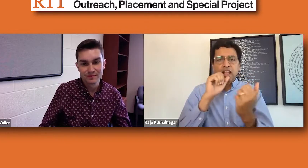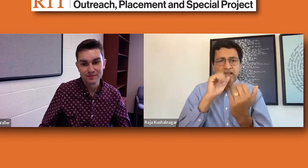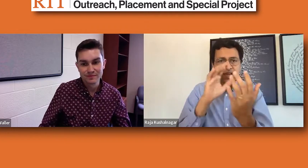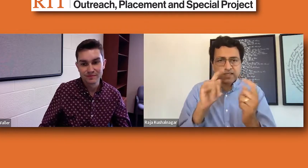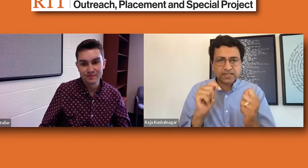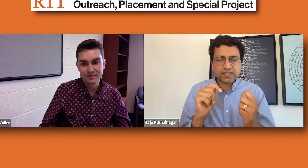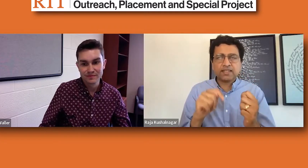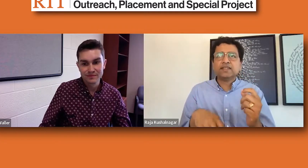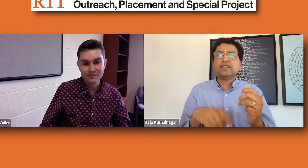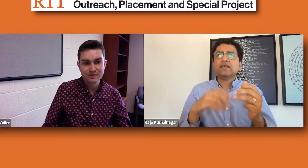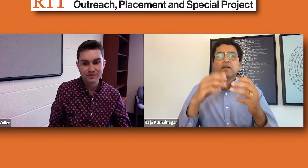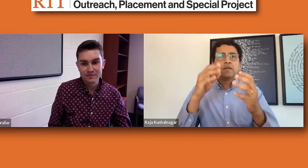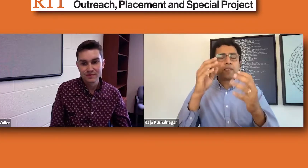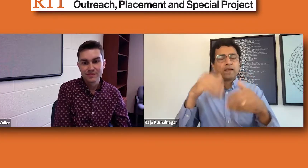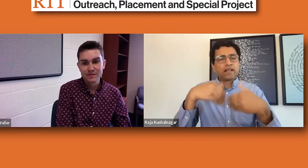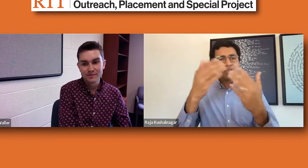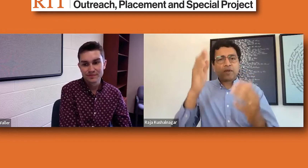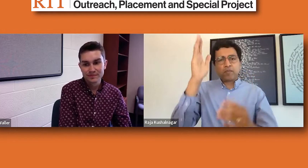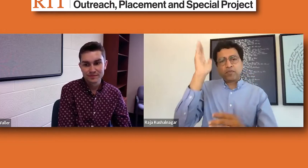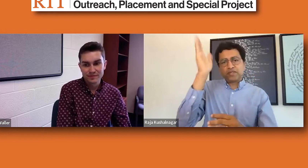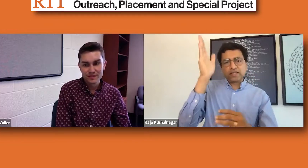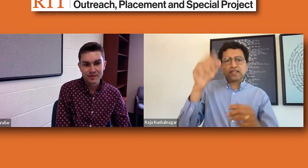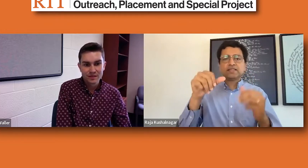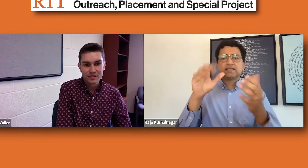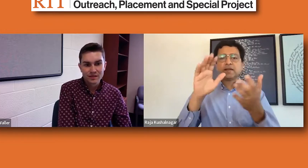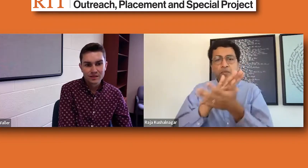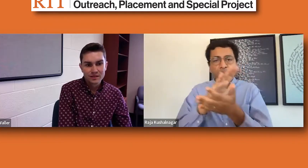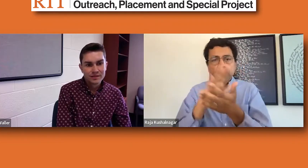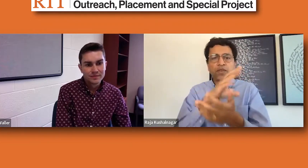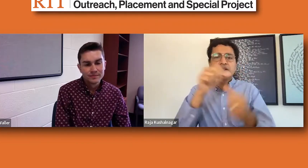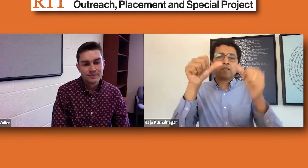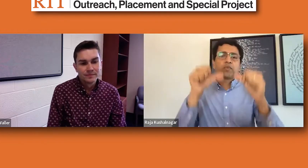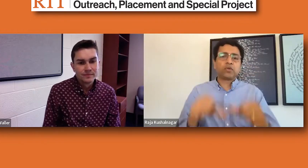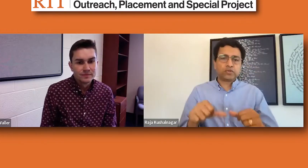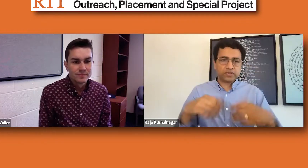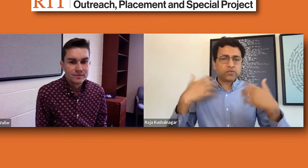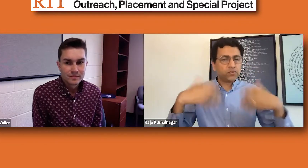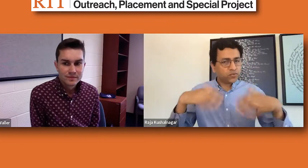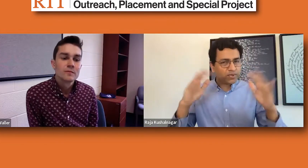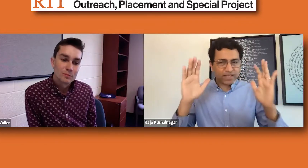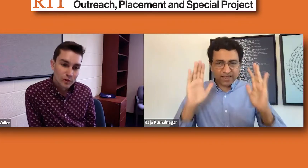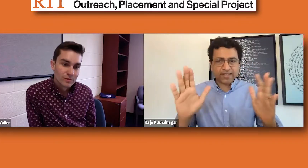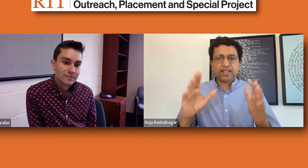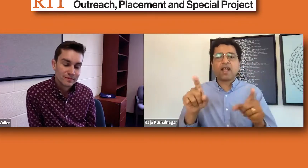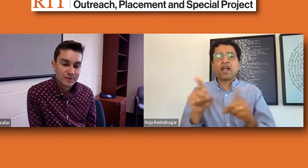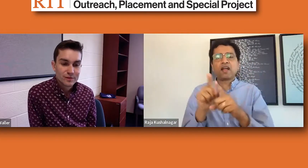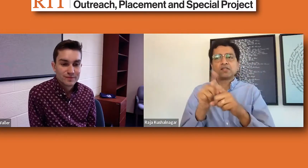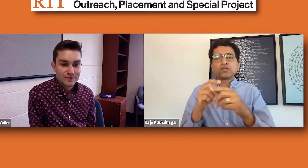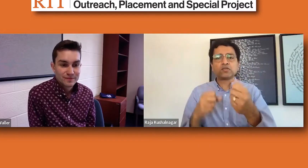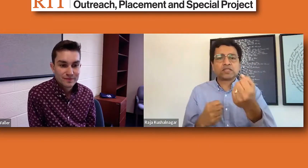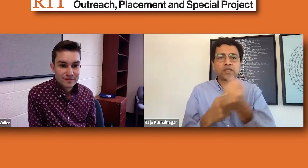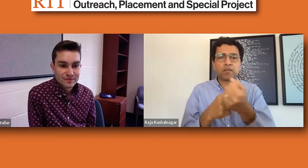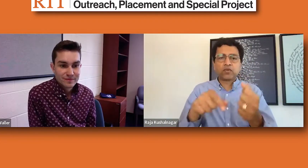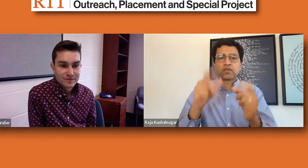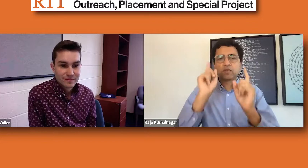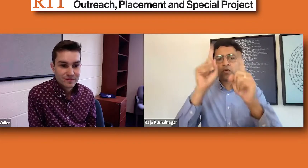And we do it together as a group and how we're going to approach it. All of that is explained as presentations and poster sessions